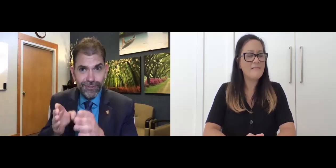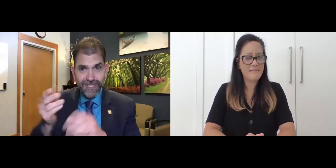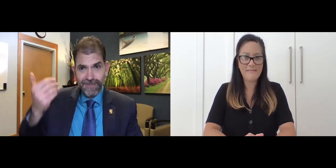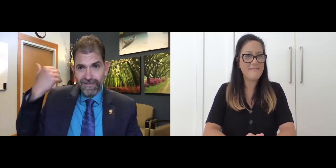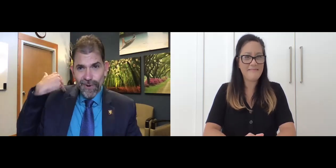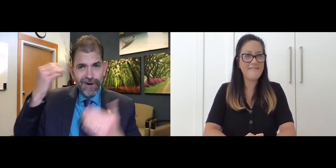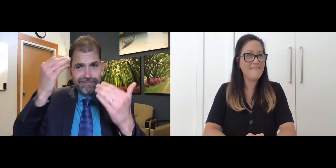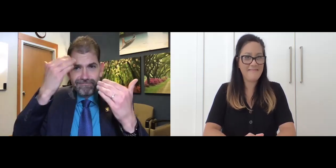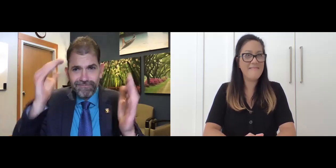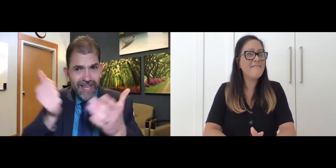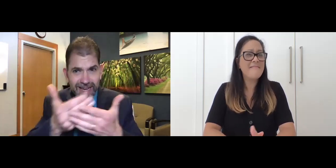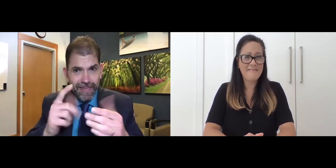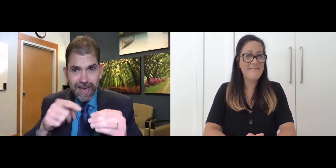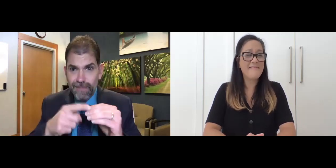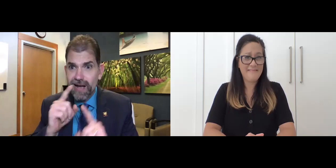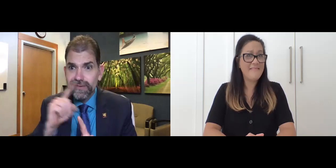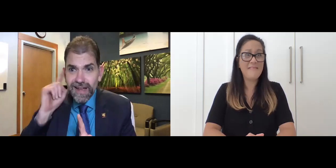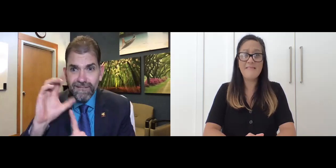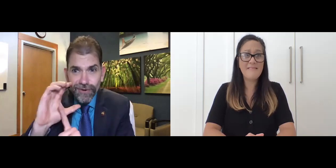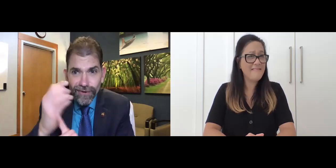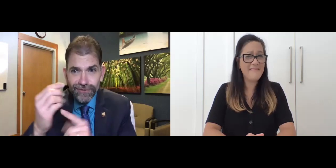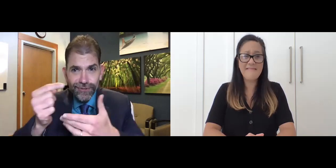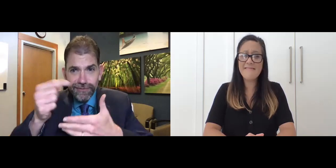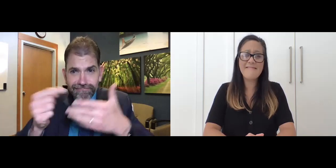never even met a deaf person in her life. She knew